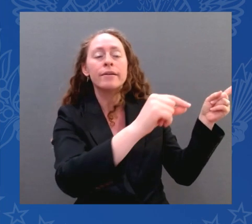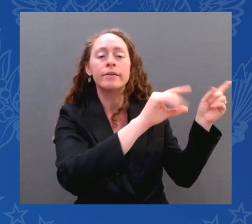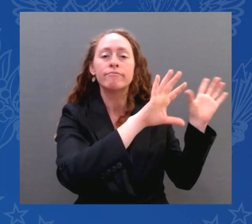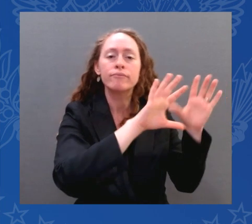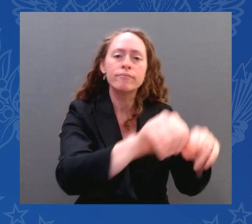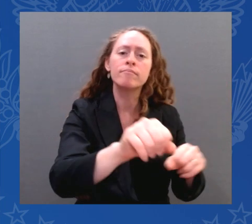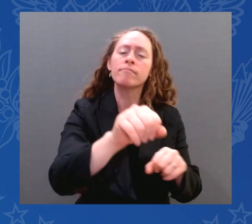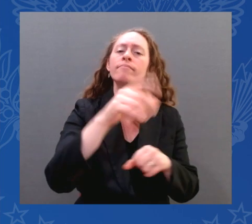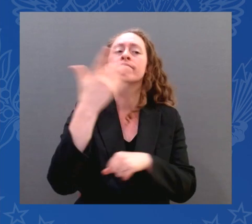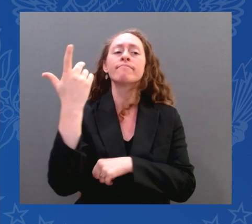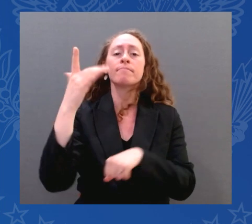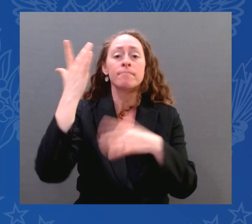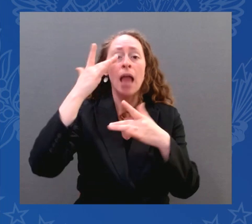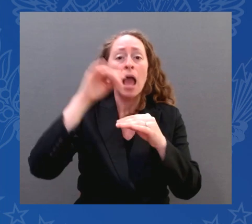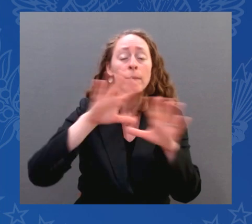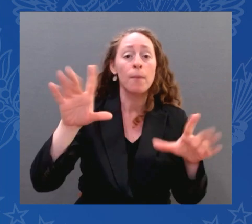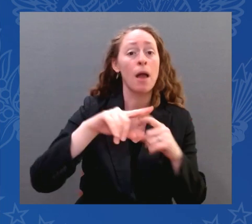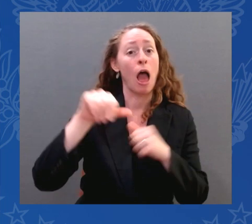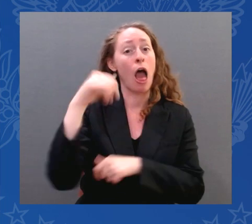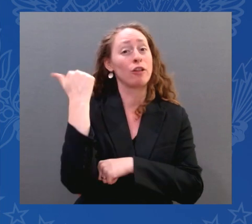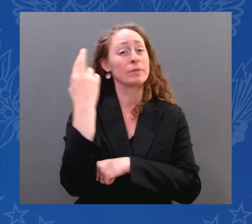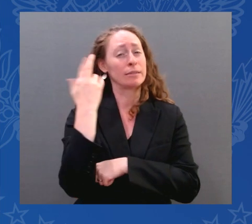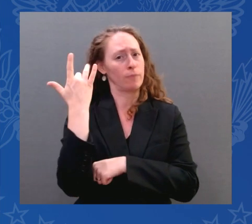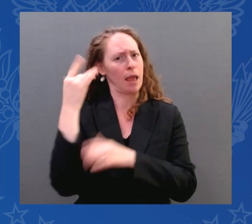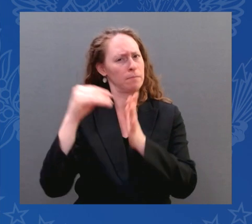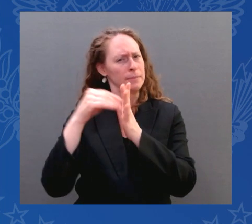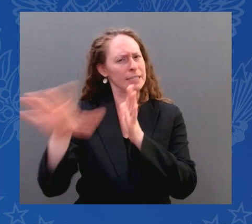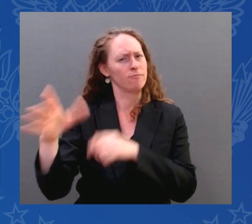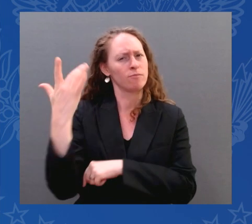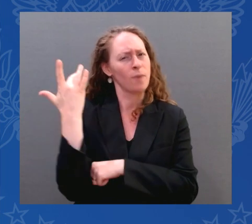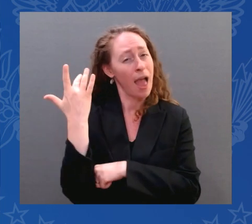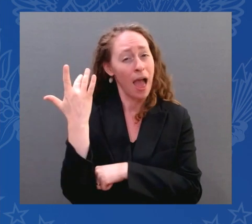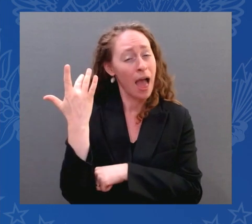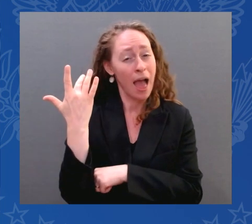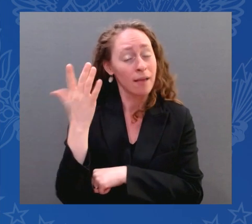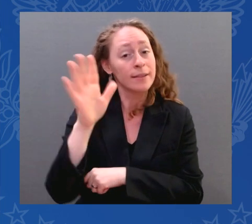Nine major shipping companies consolidate into three alliances,